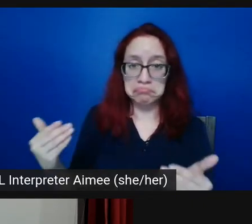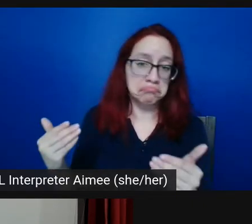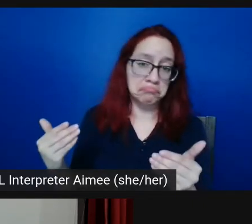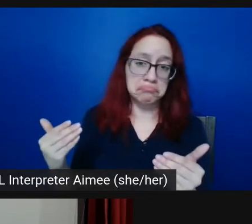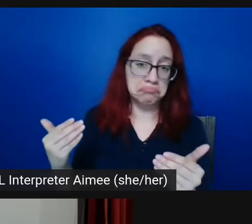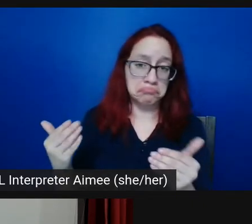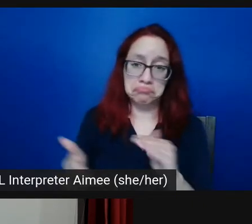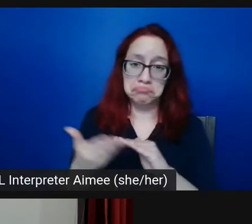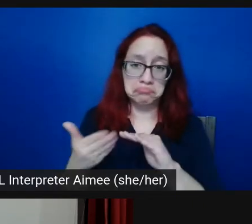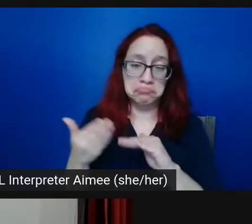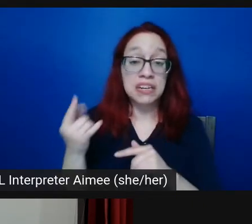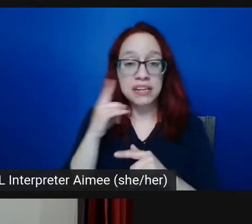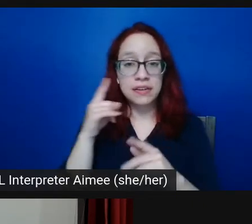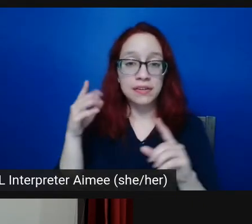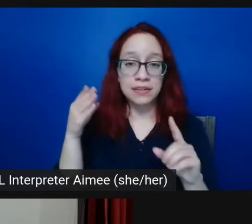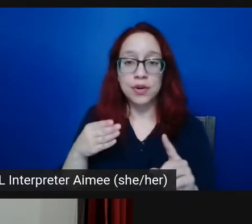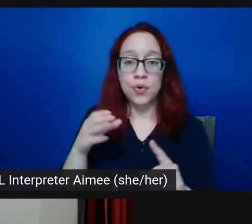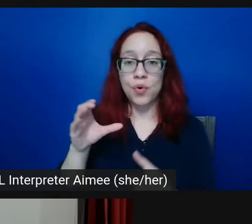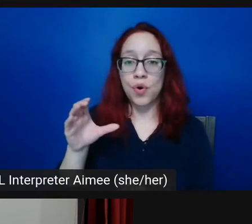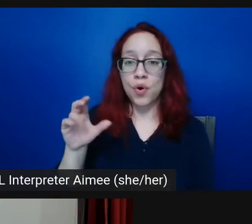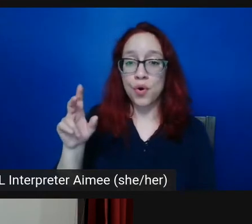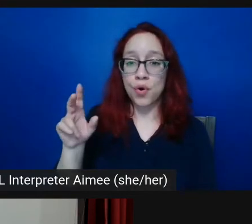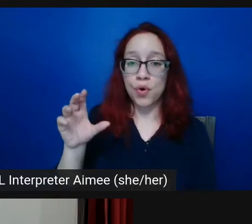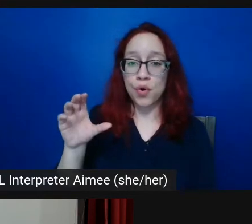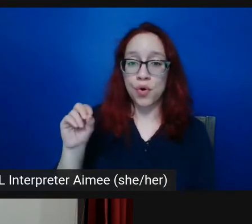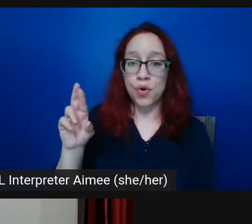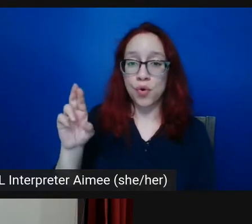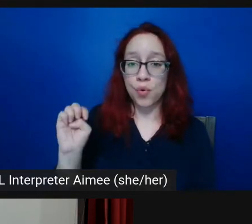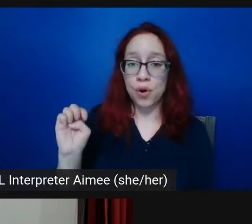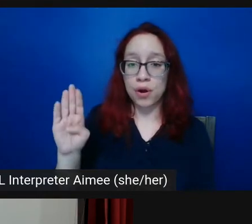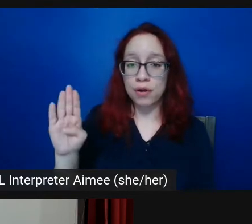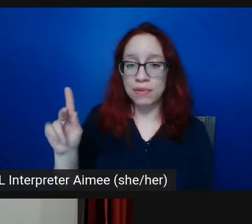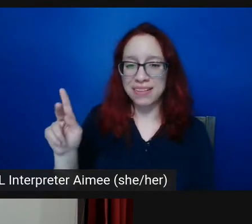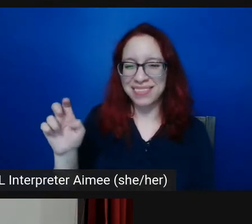If you stick with the core blocks, then generally, that's pretty good.